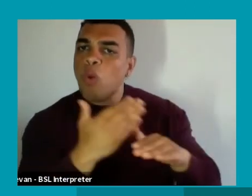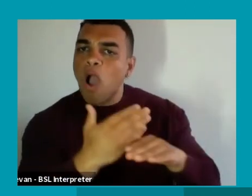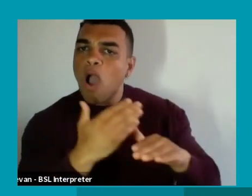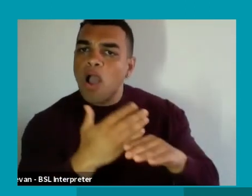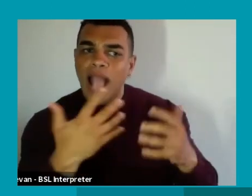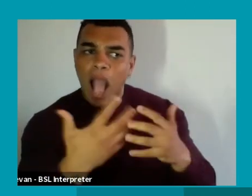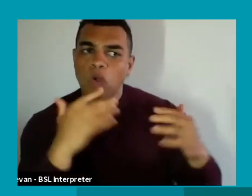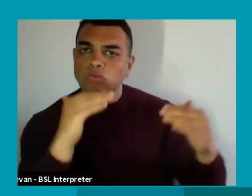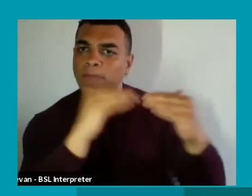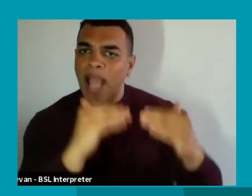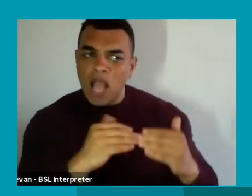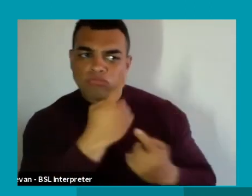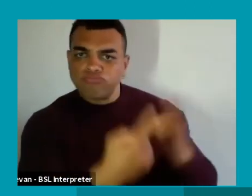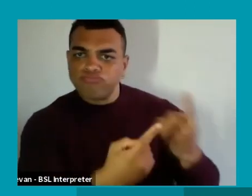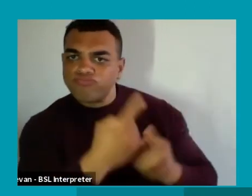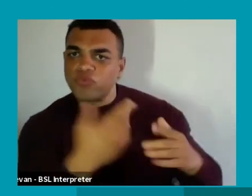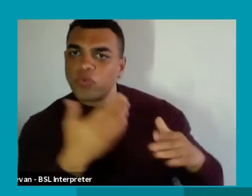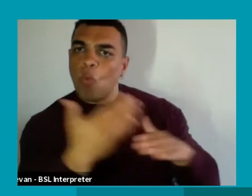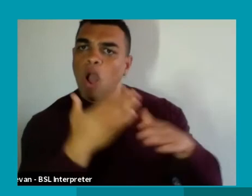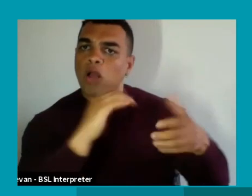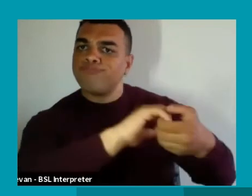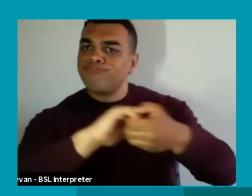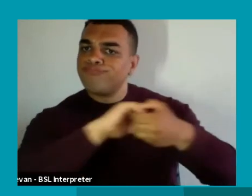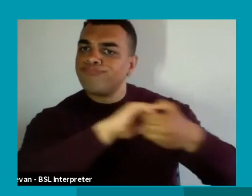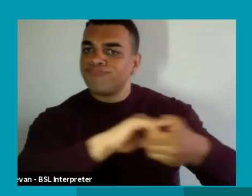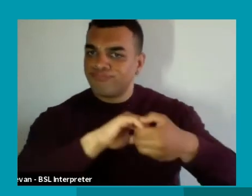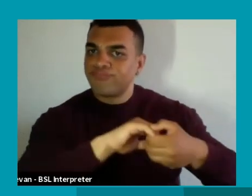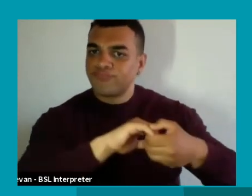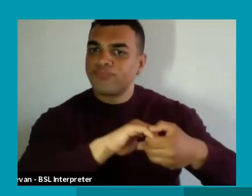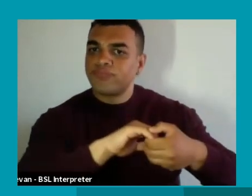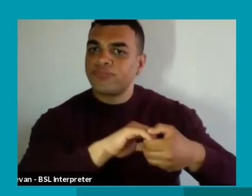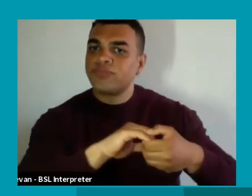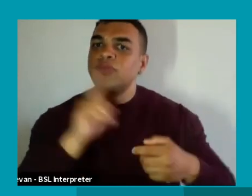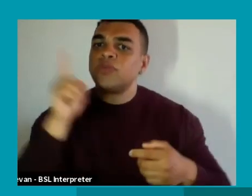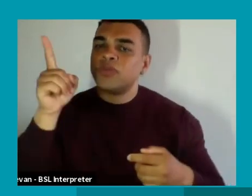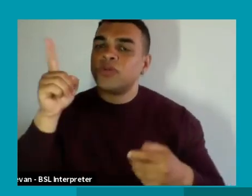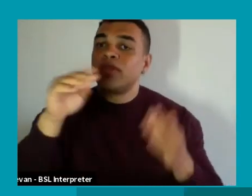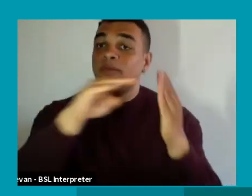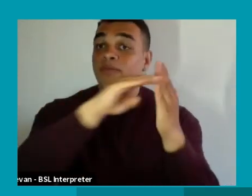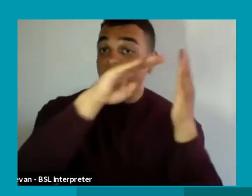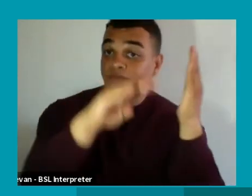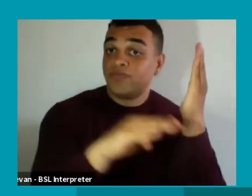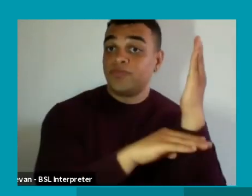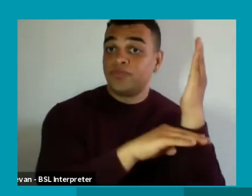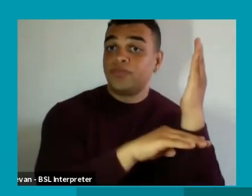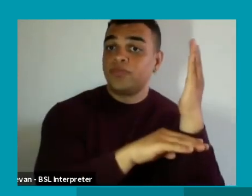So that's the top level and middle middle level is employer, so those people have dedicated to